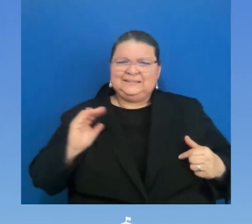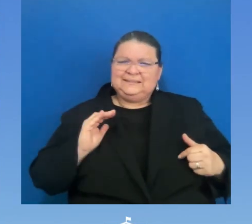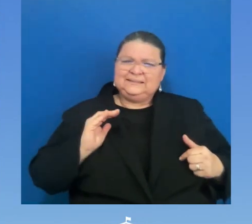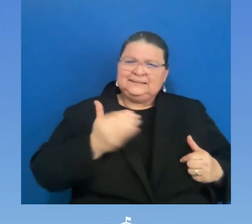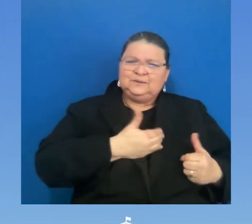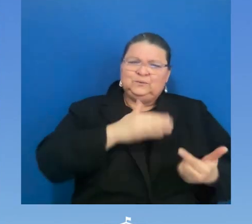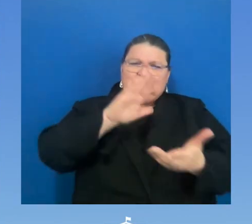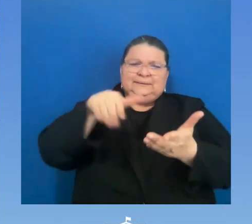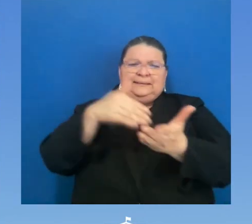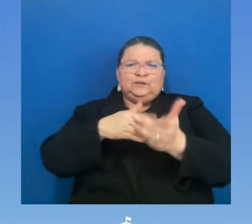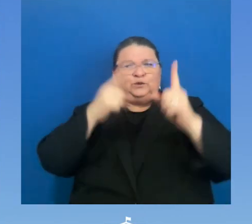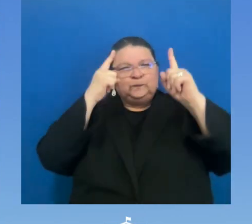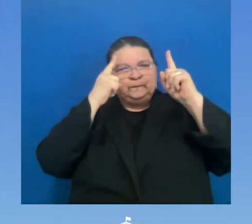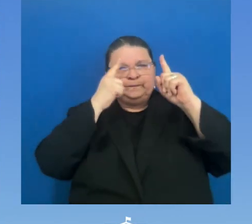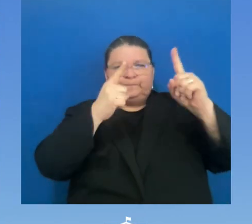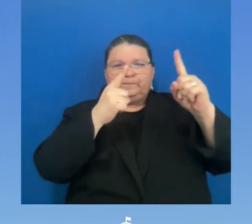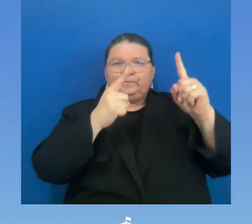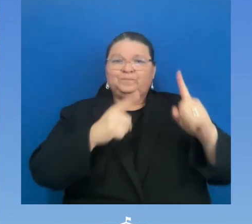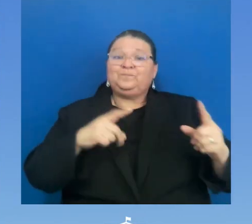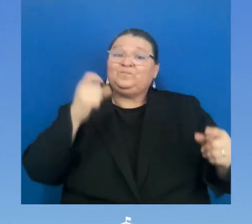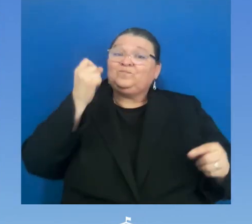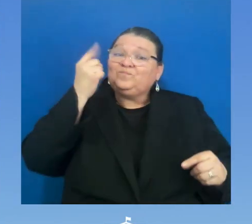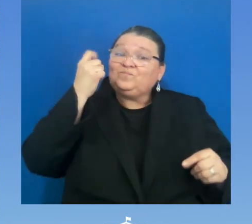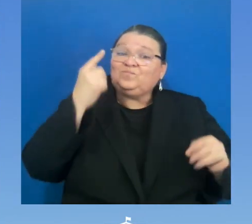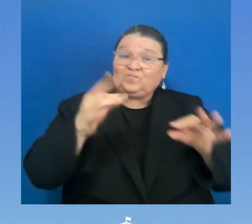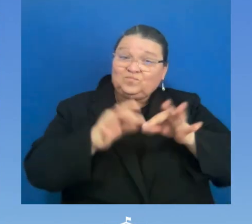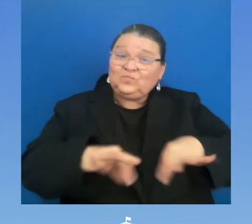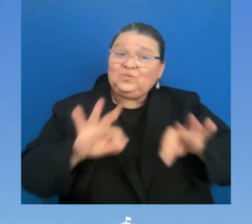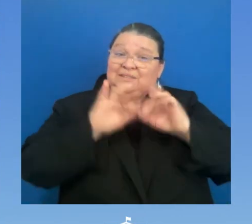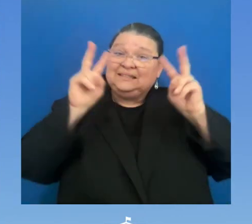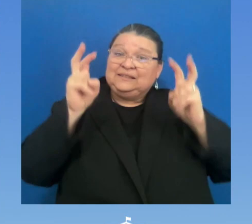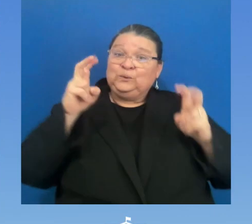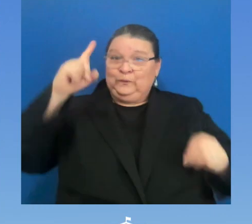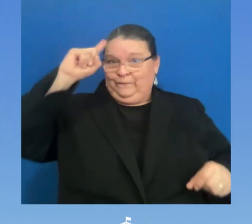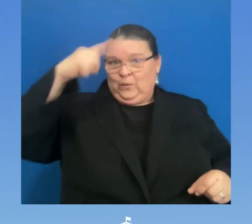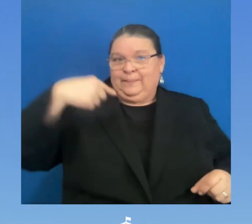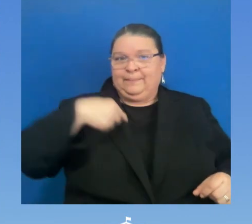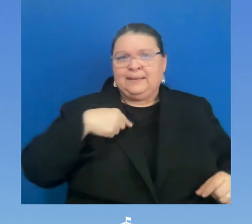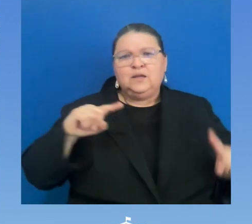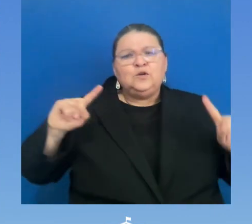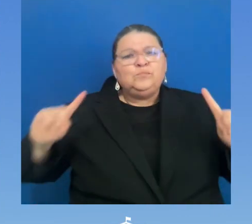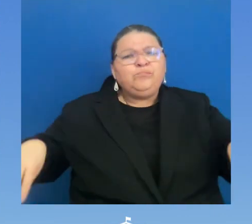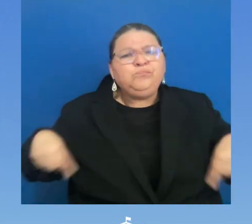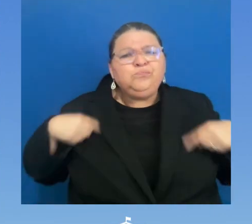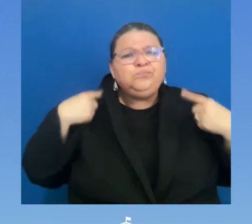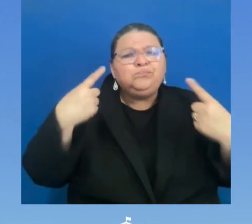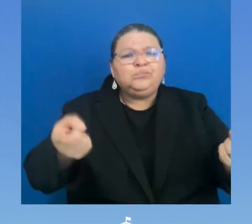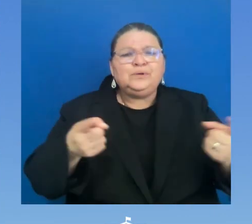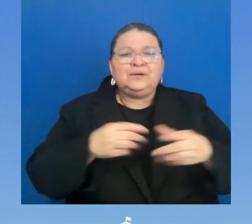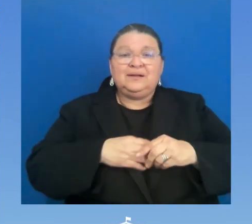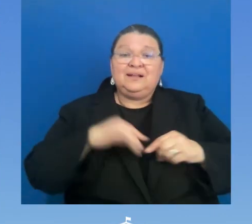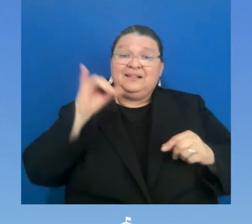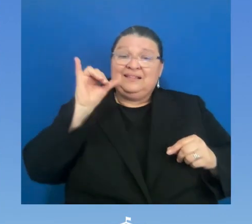In fact, when I served in the United States Senate, I introduced what we named the Domestic Workers Bill of Rights Act